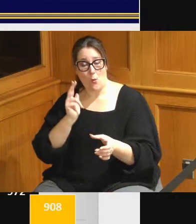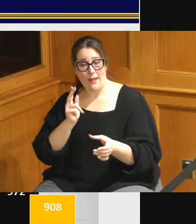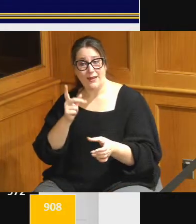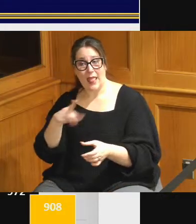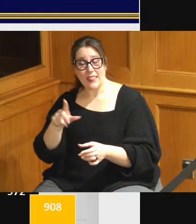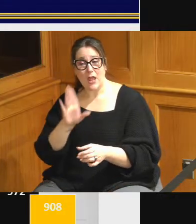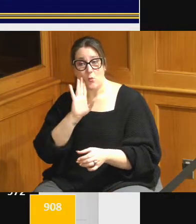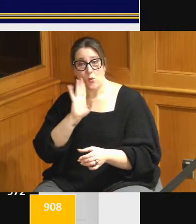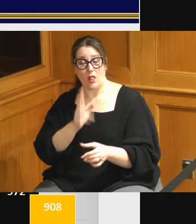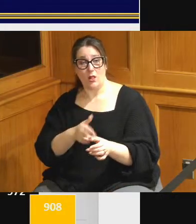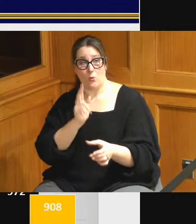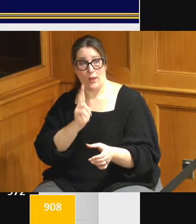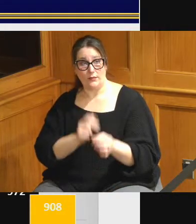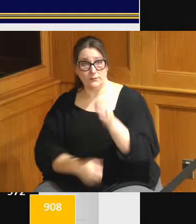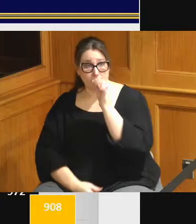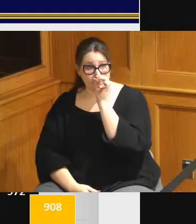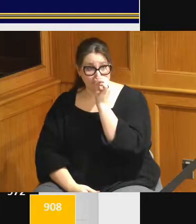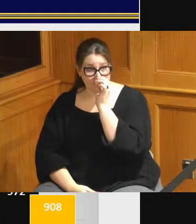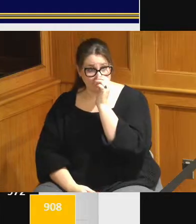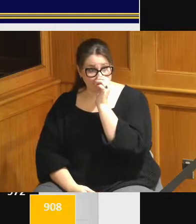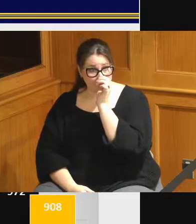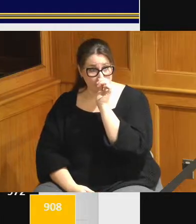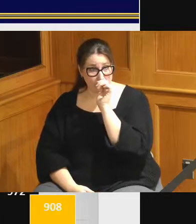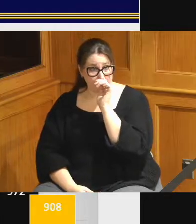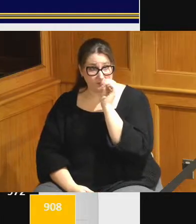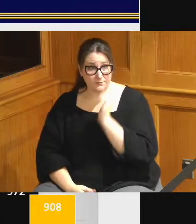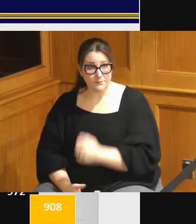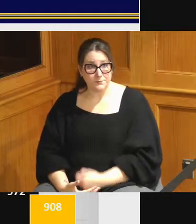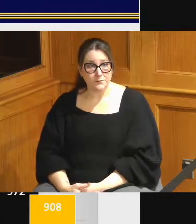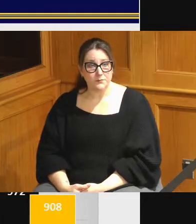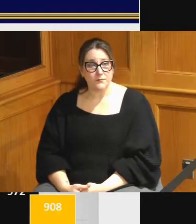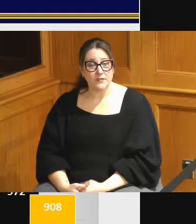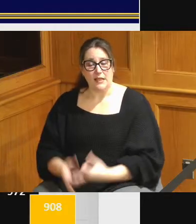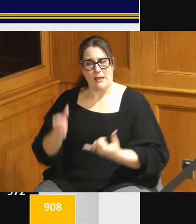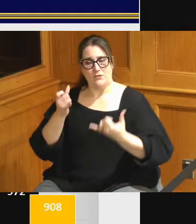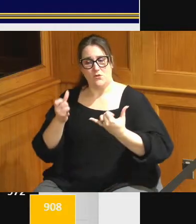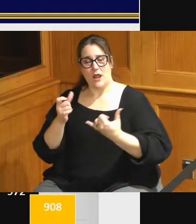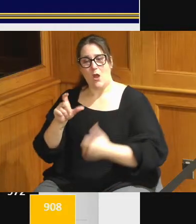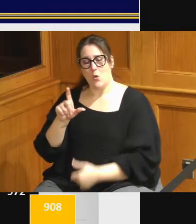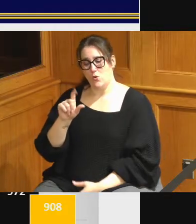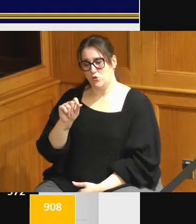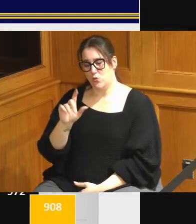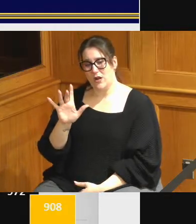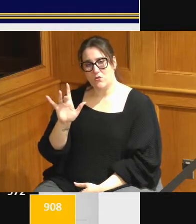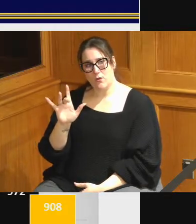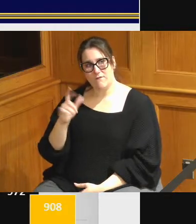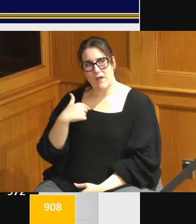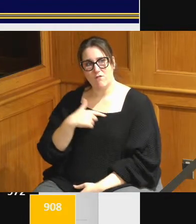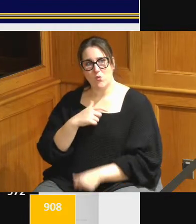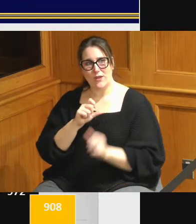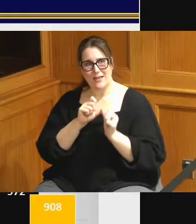in that way. So, we're up to 882 there and 24. And then, as you'll see, we continue to climb.